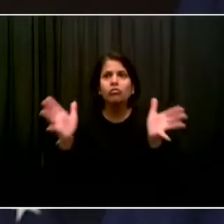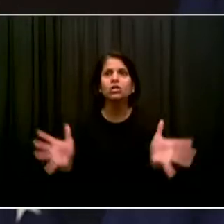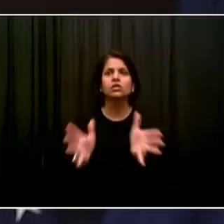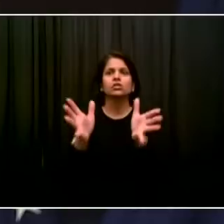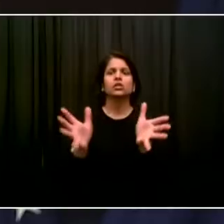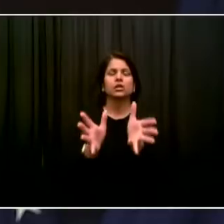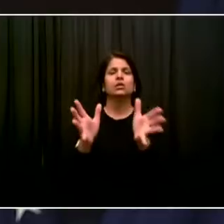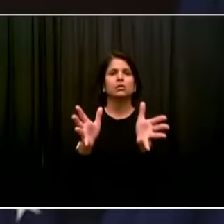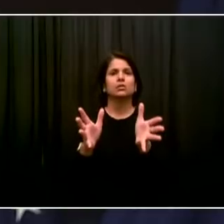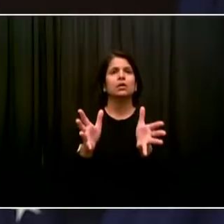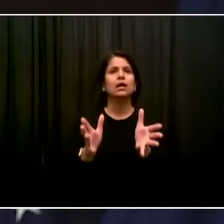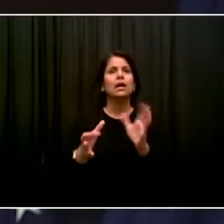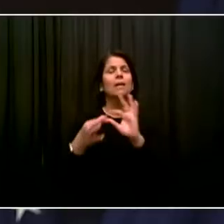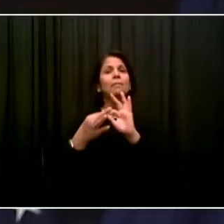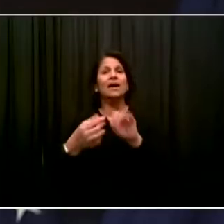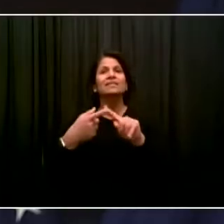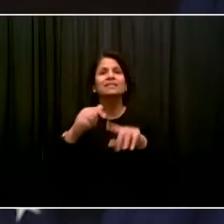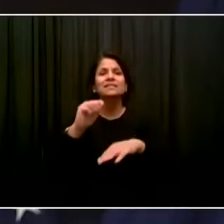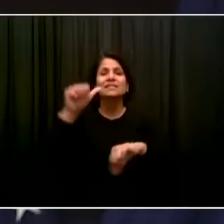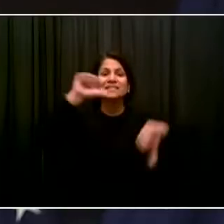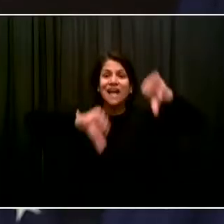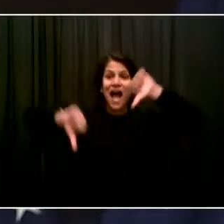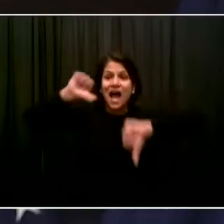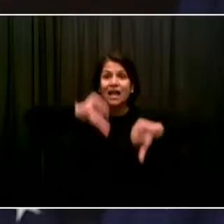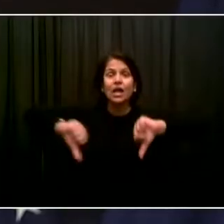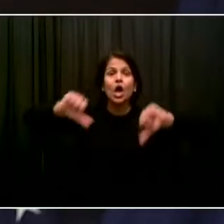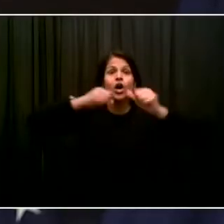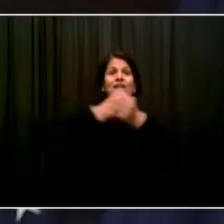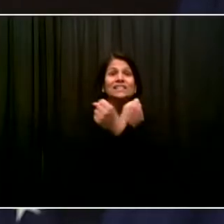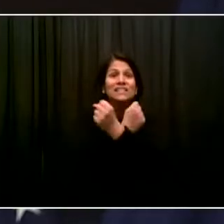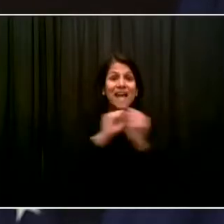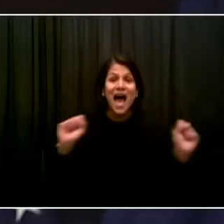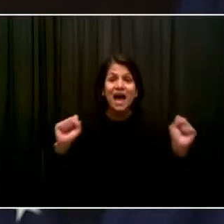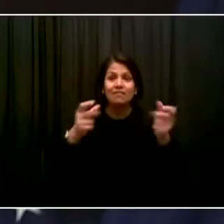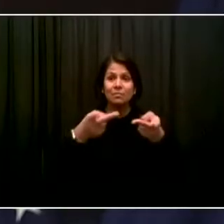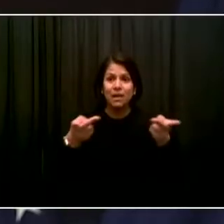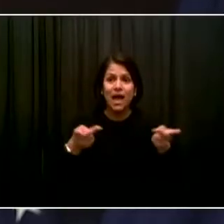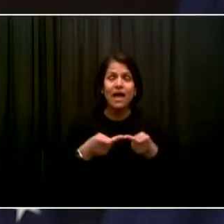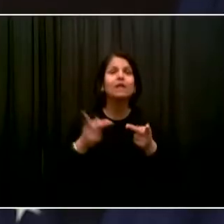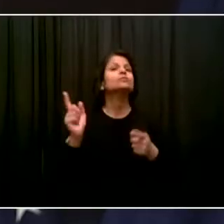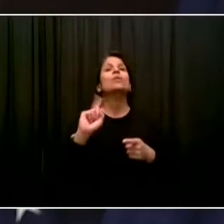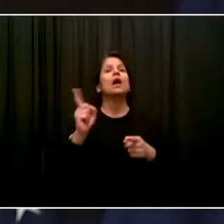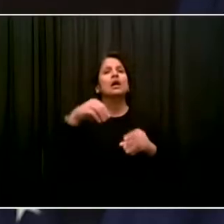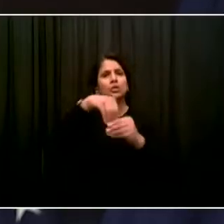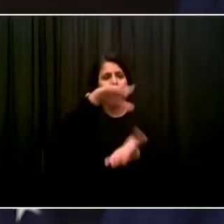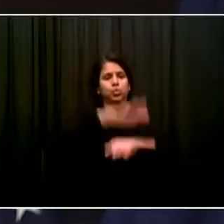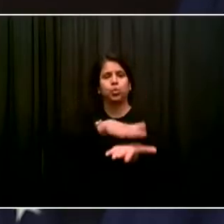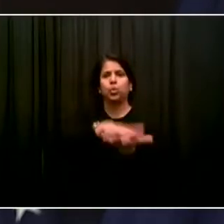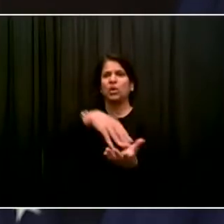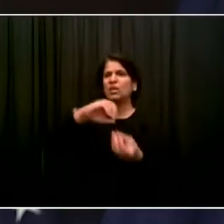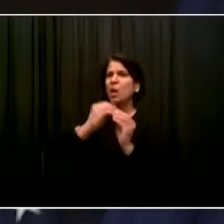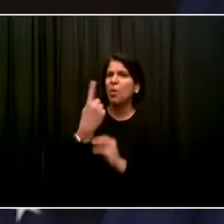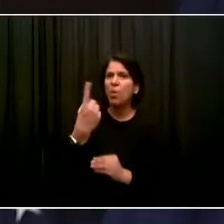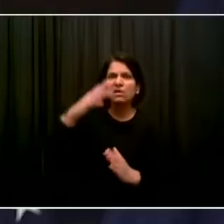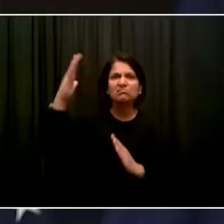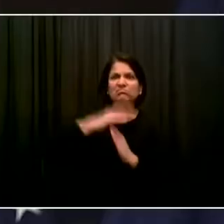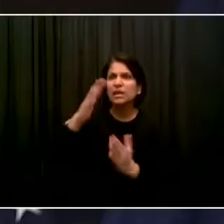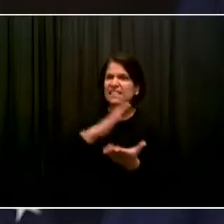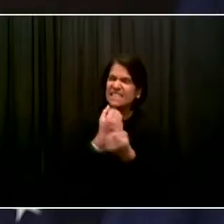HAVE BEEN CONCERNED. THE MESSAGE WE HAVE BEEN PROMOTING